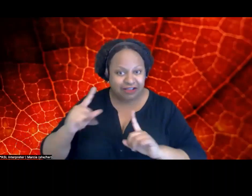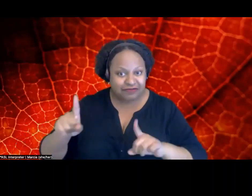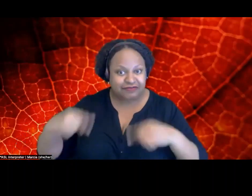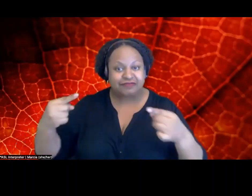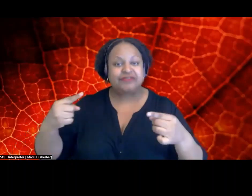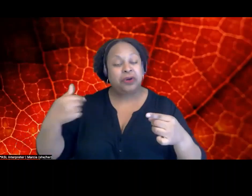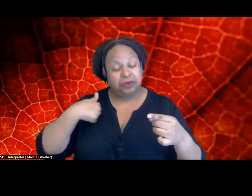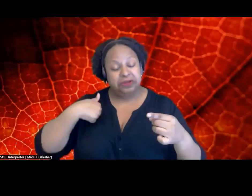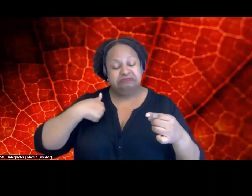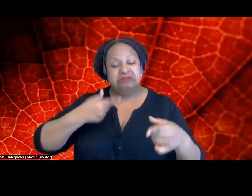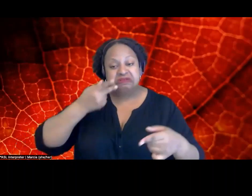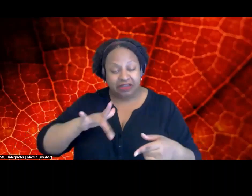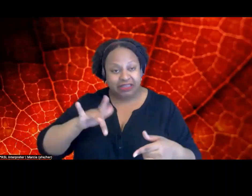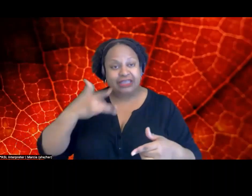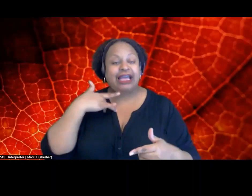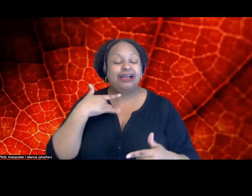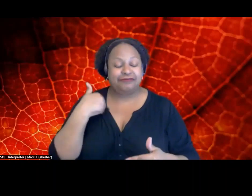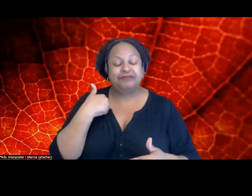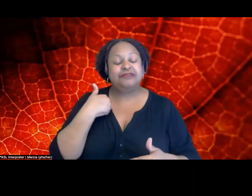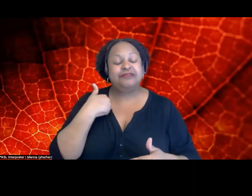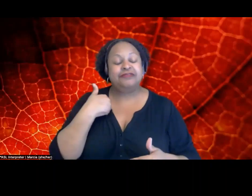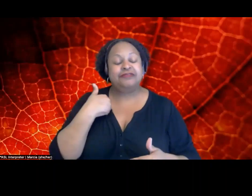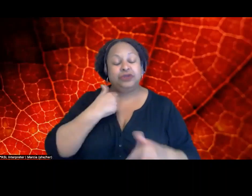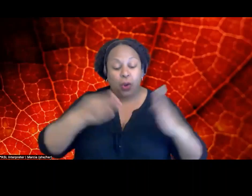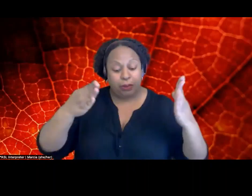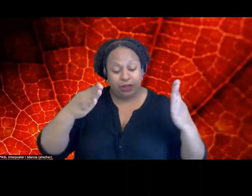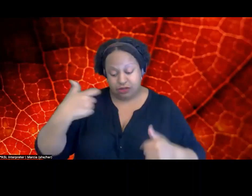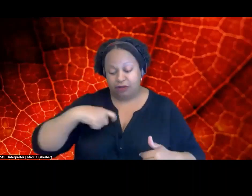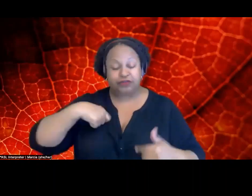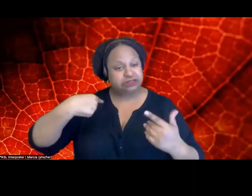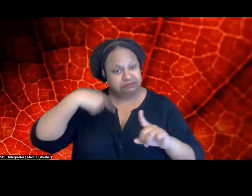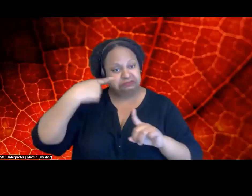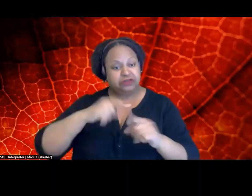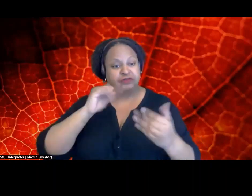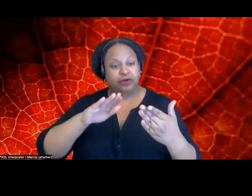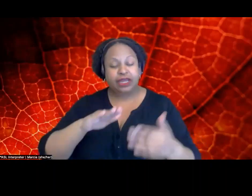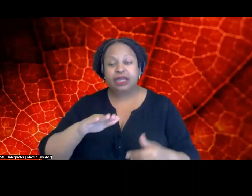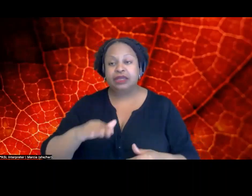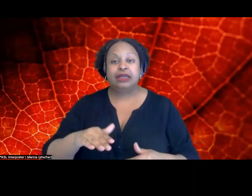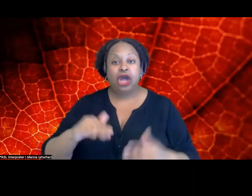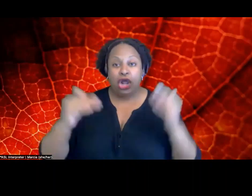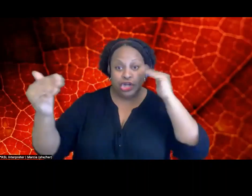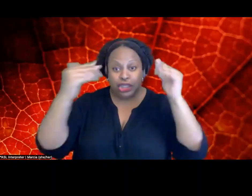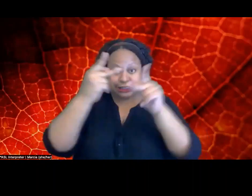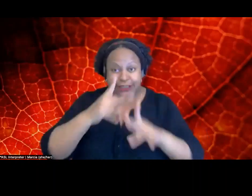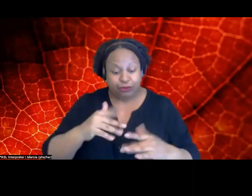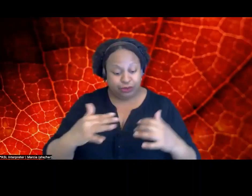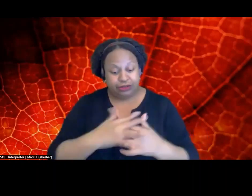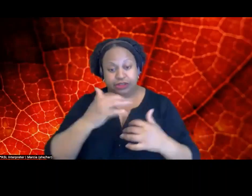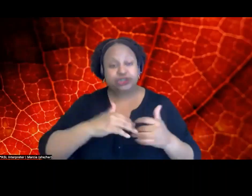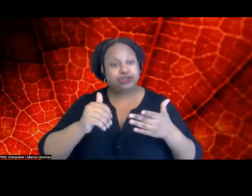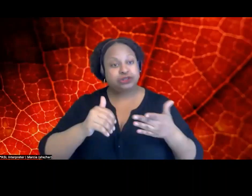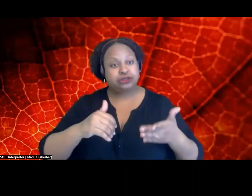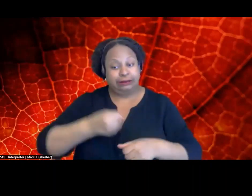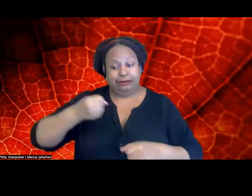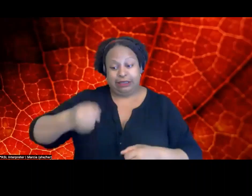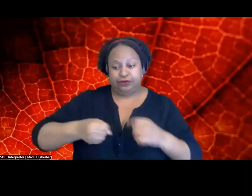Courtesy of traditional knowledge keeper Ross. He set us up for some deep learning that took place.